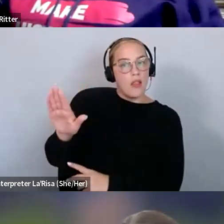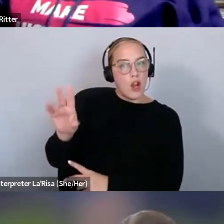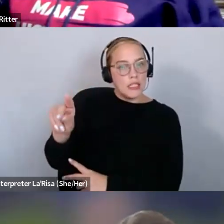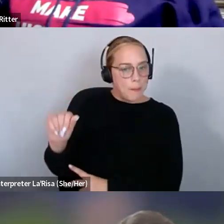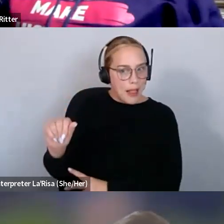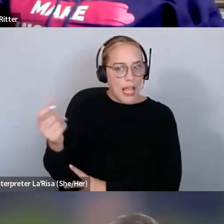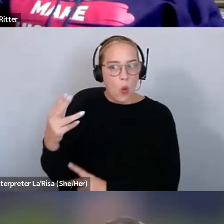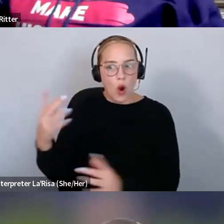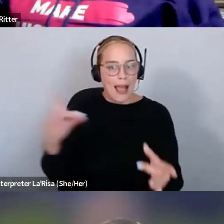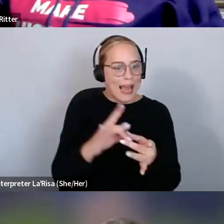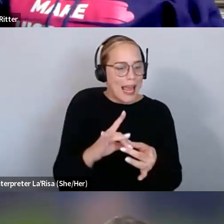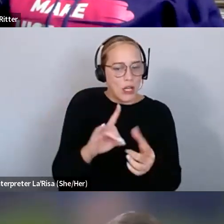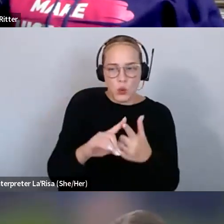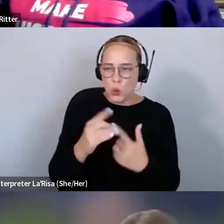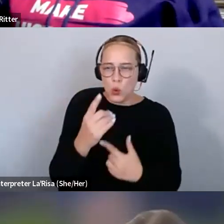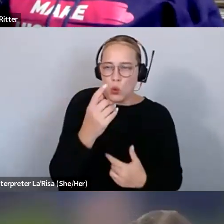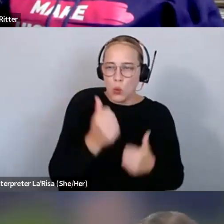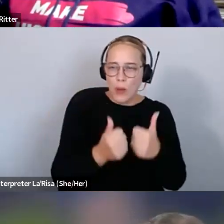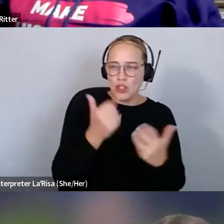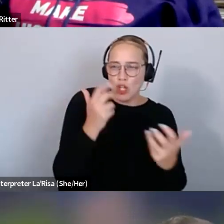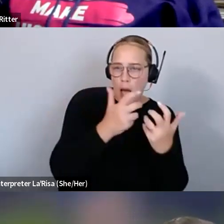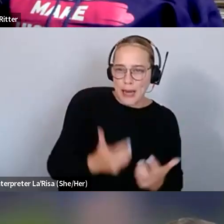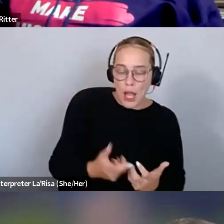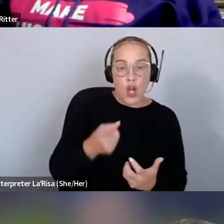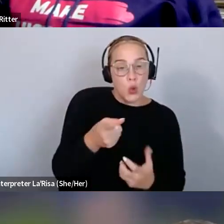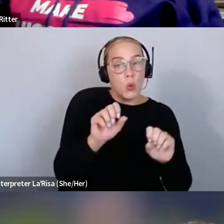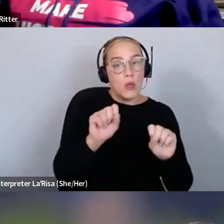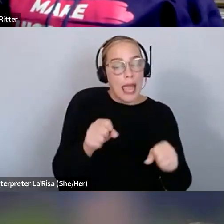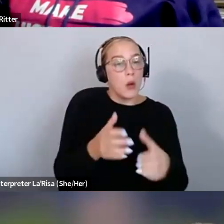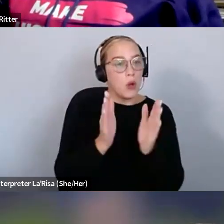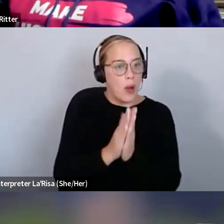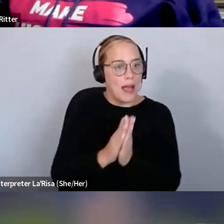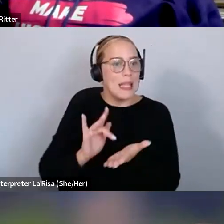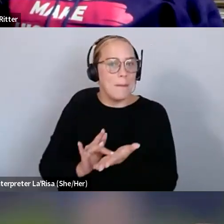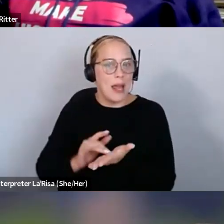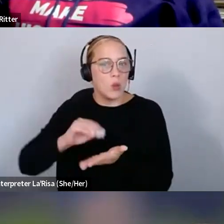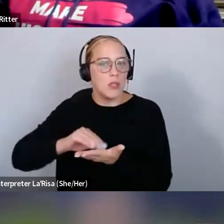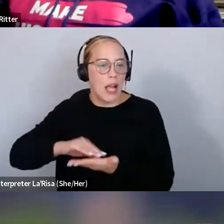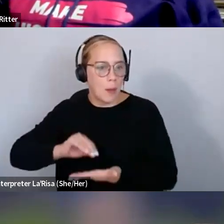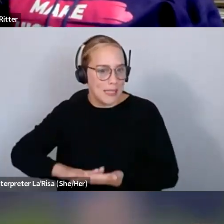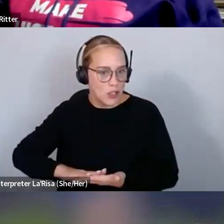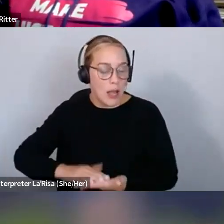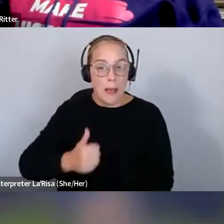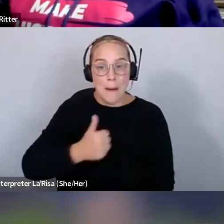on her disability because it's the nexus test. When it's not obvious the